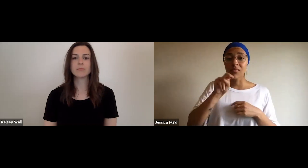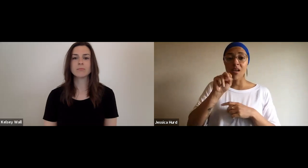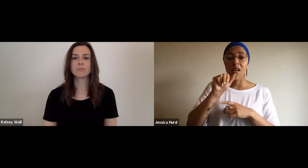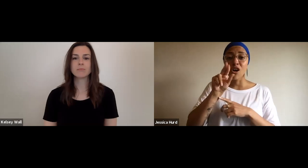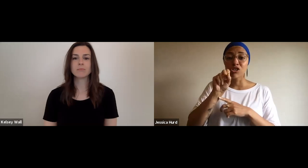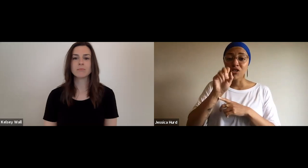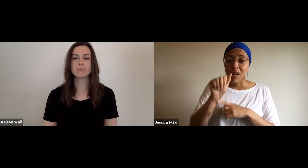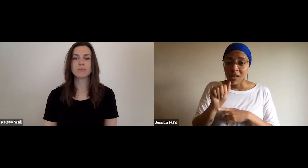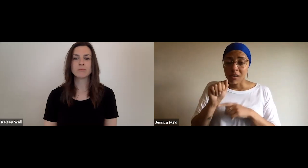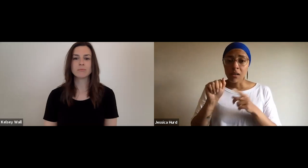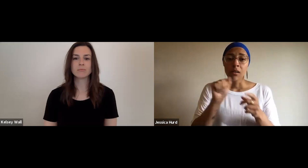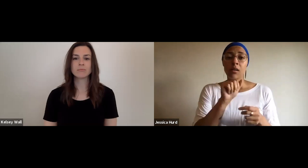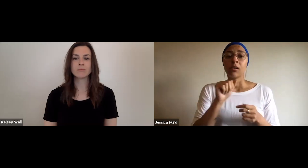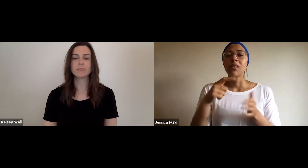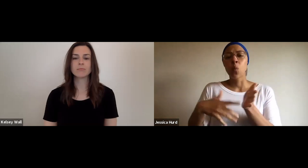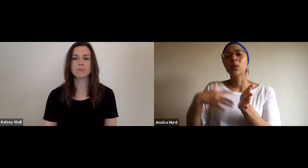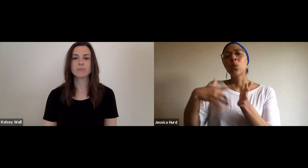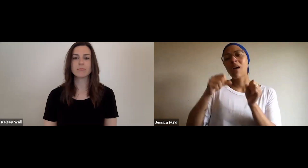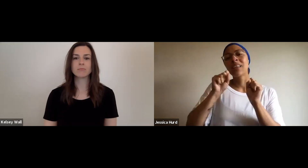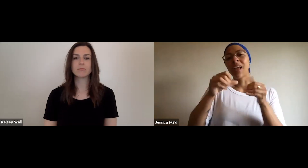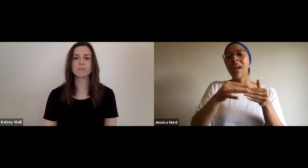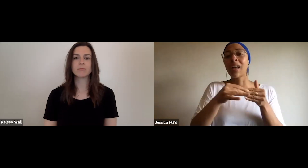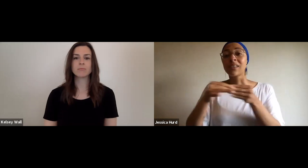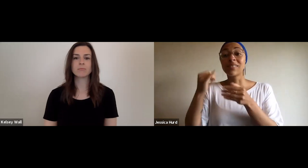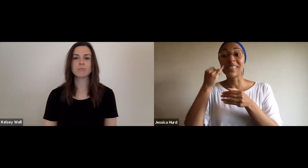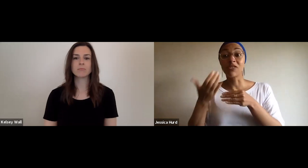maybe nausea.